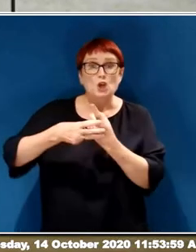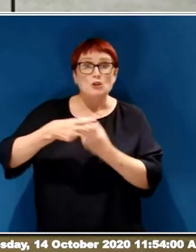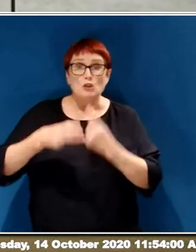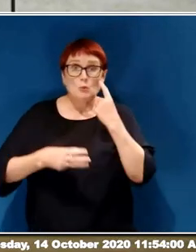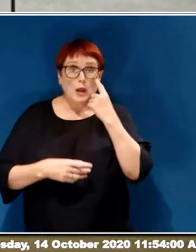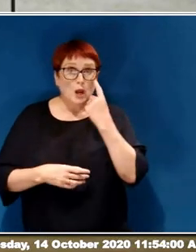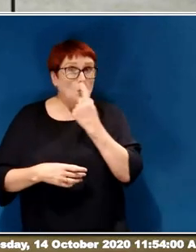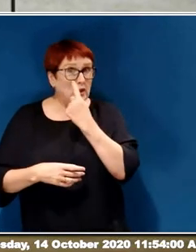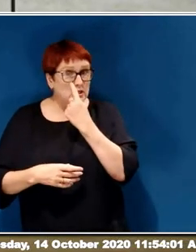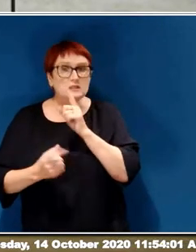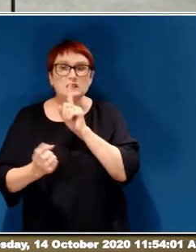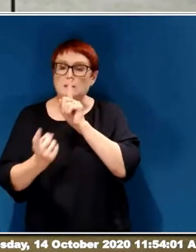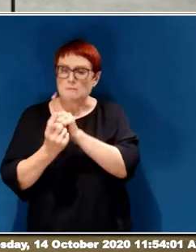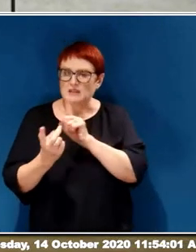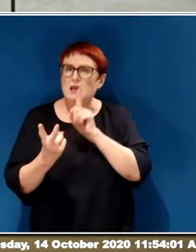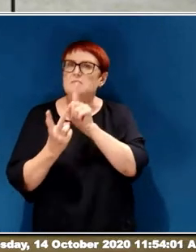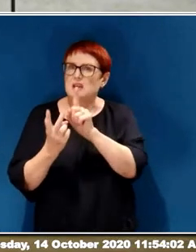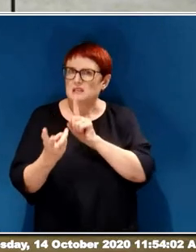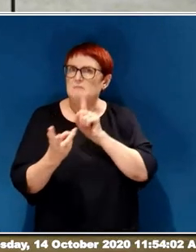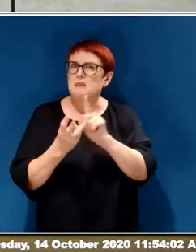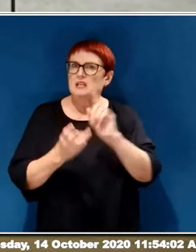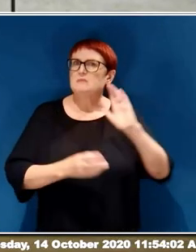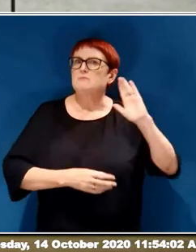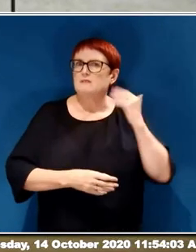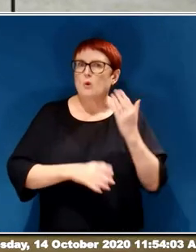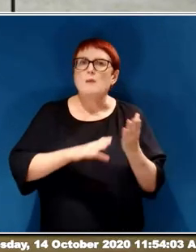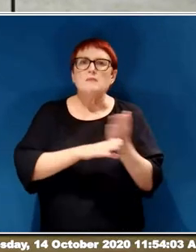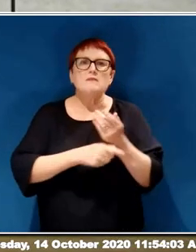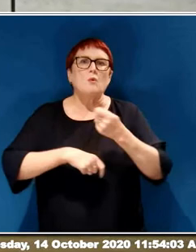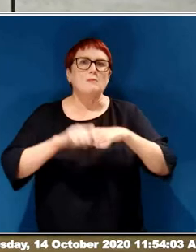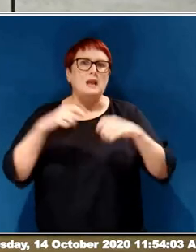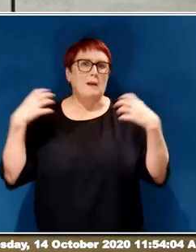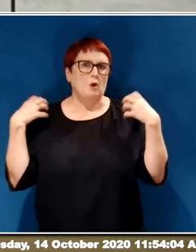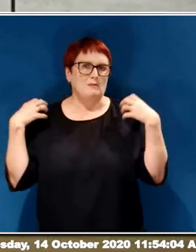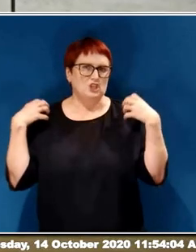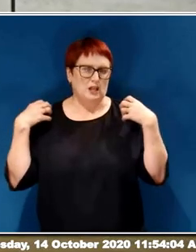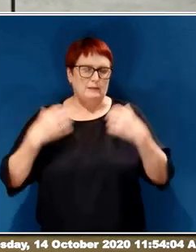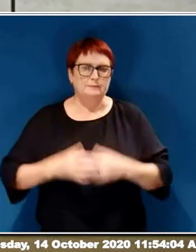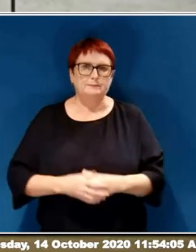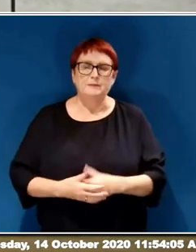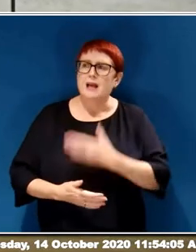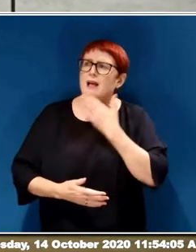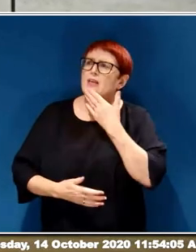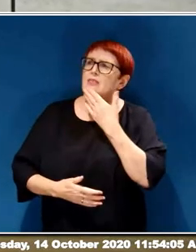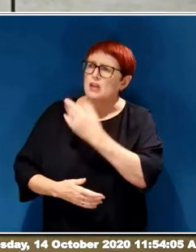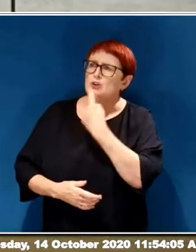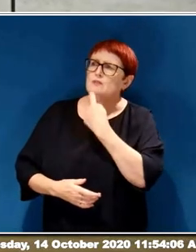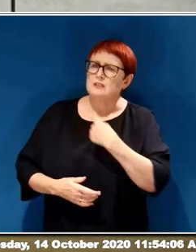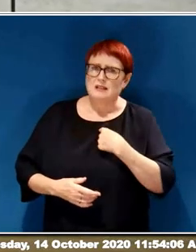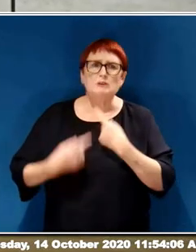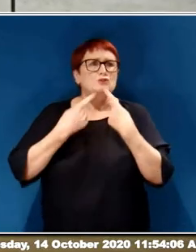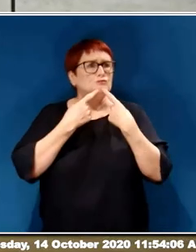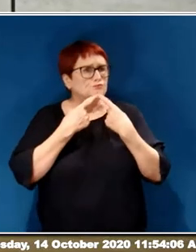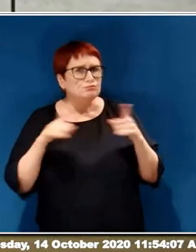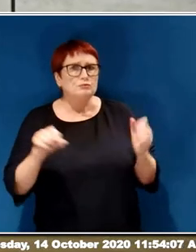As I say, I'm grateful to Commissioner Galbally making that request of me and for the opportunity for me to place that on the record.